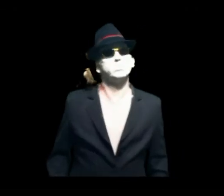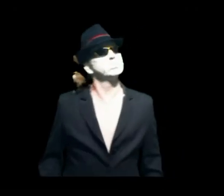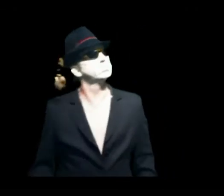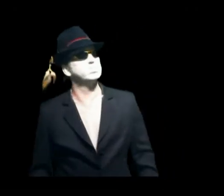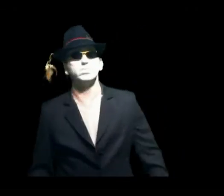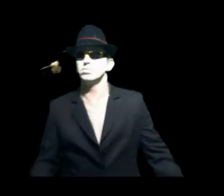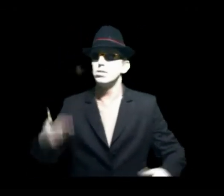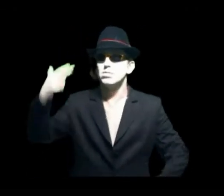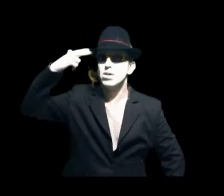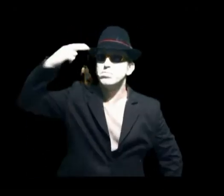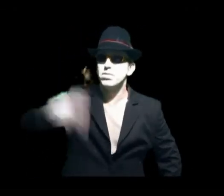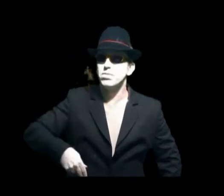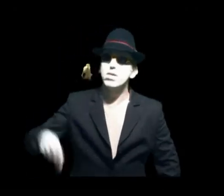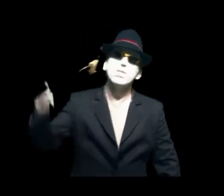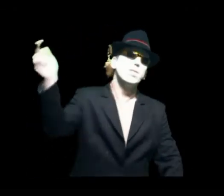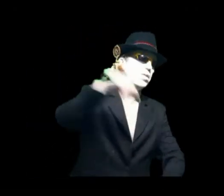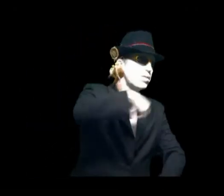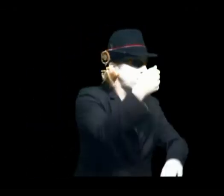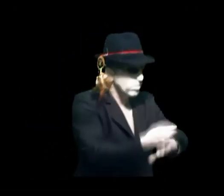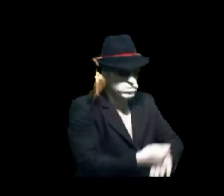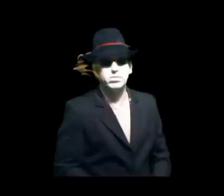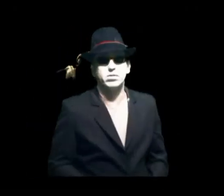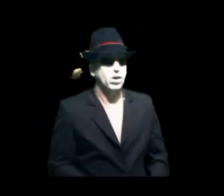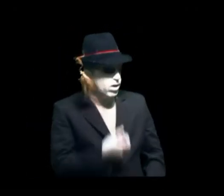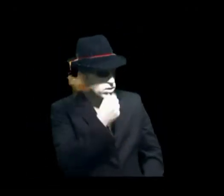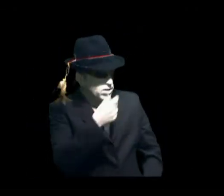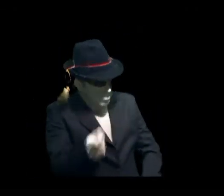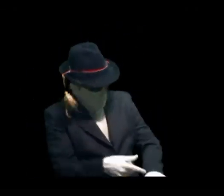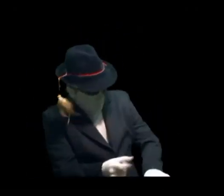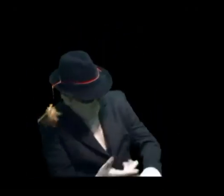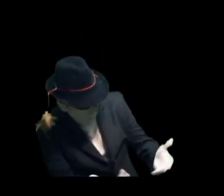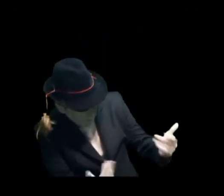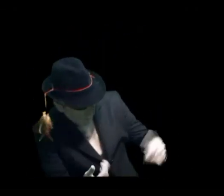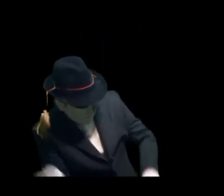That's some shoot a man in his head then give him an aspirin and tell him to walk it off shit